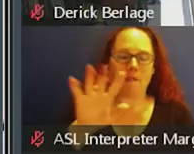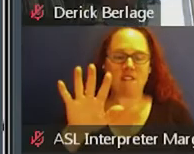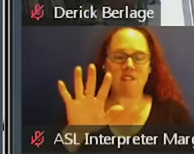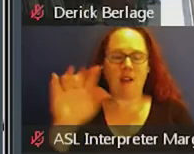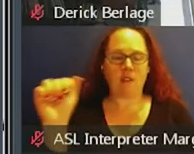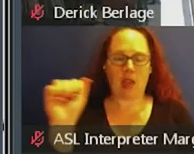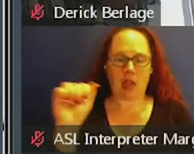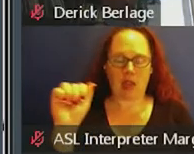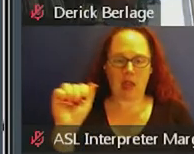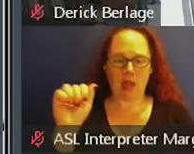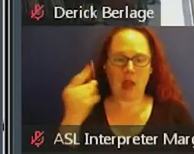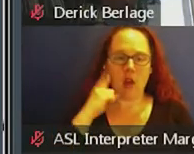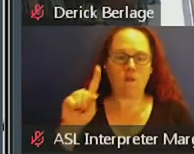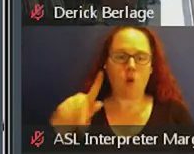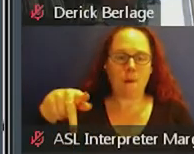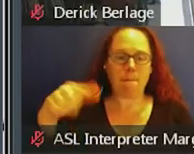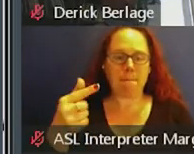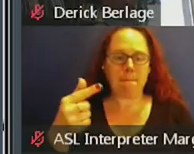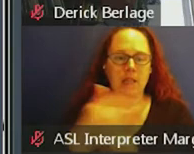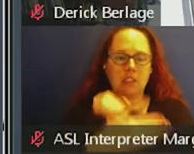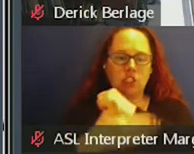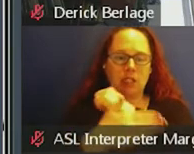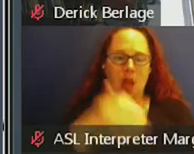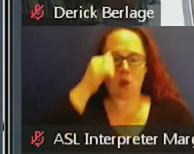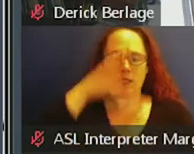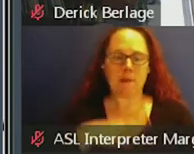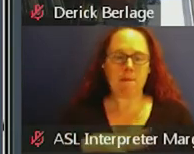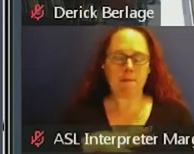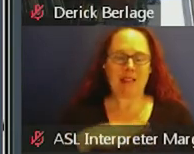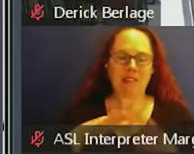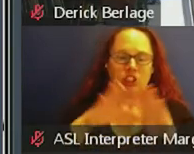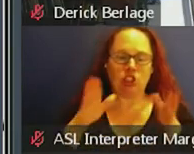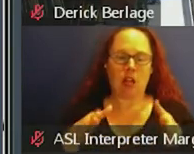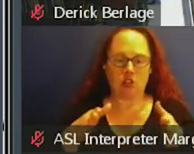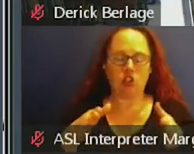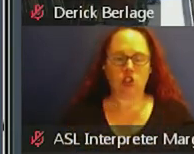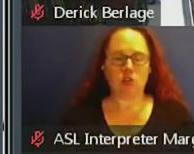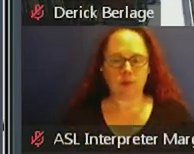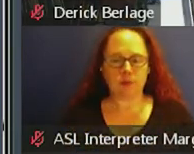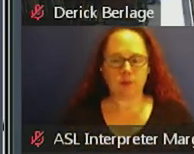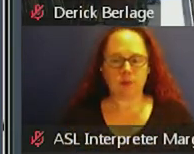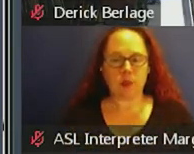it is for Prince George's County men's shelter. I'm going to first check and make sure that we have the